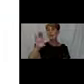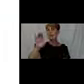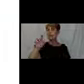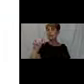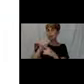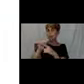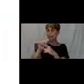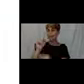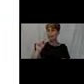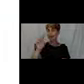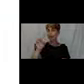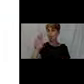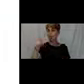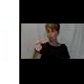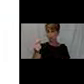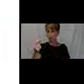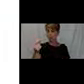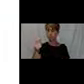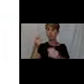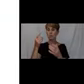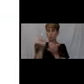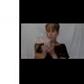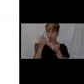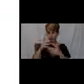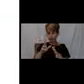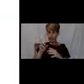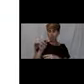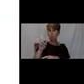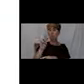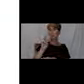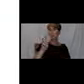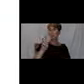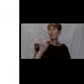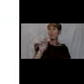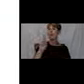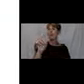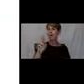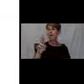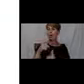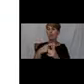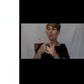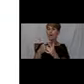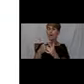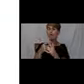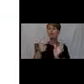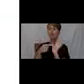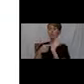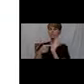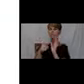Following the webinar we will make sure that you are directed to the link for our evaluation.